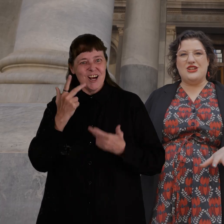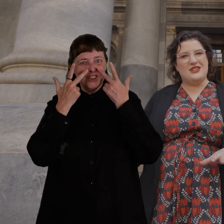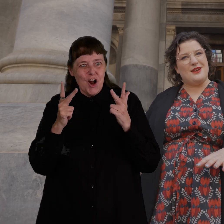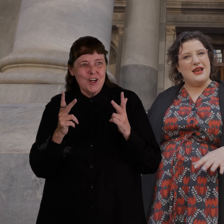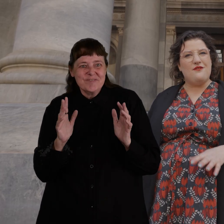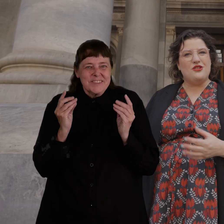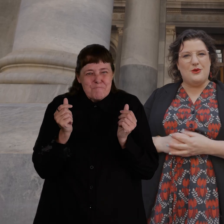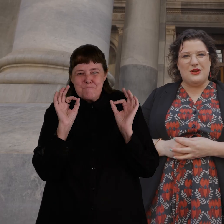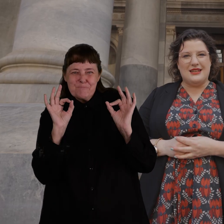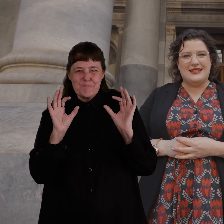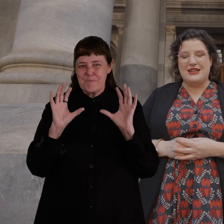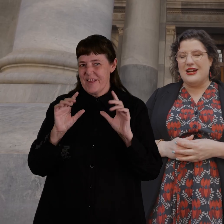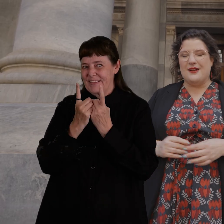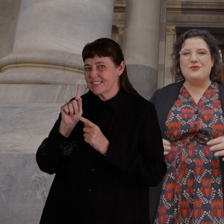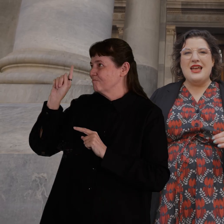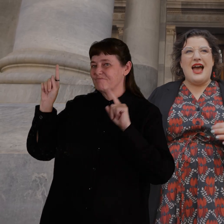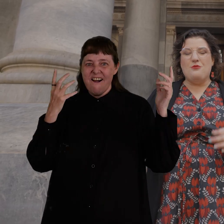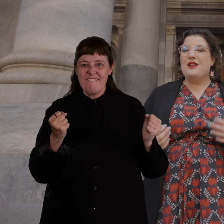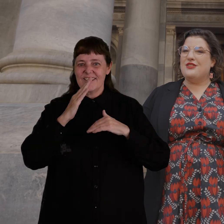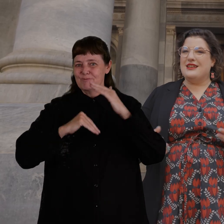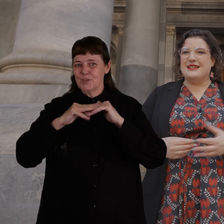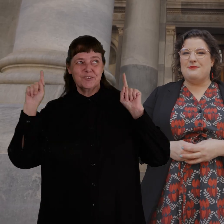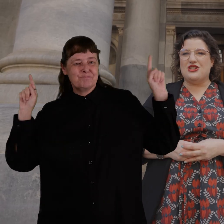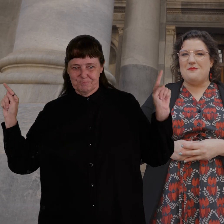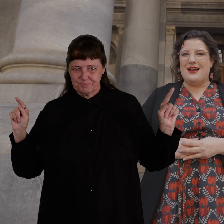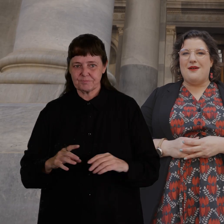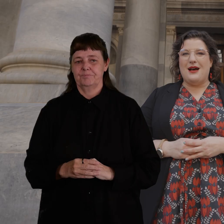features that we have on the building exterior. One of the things that is special about our